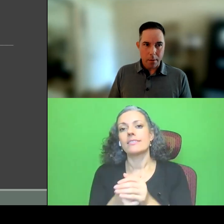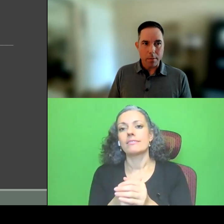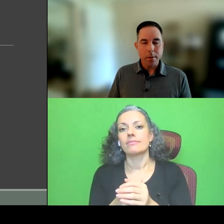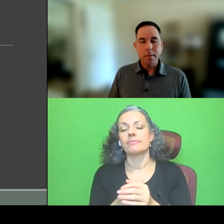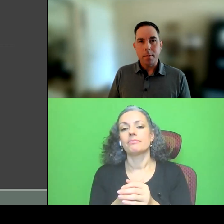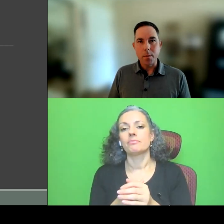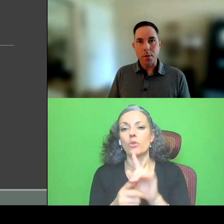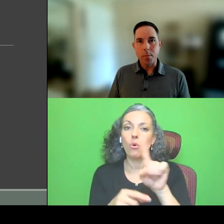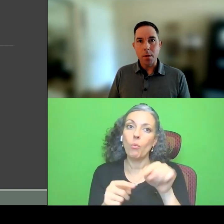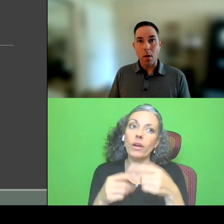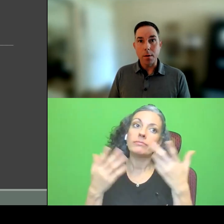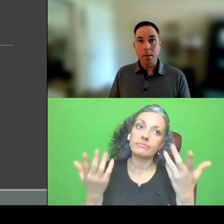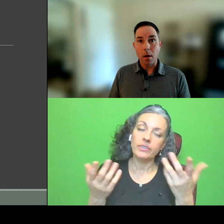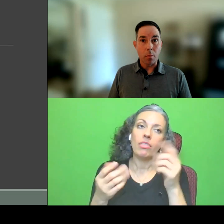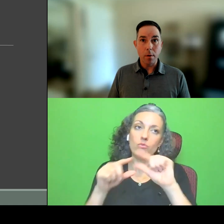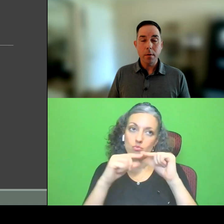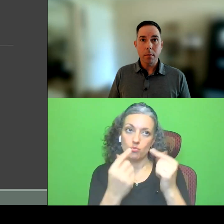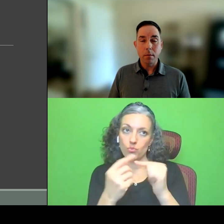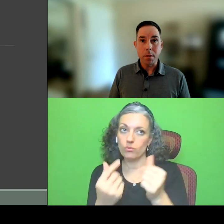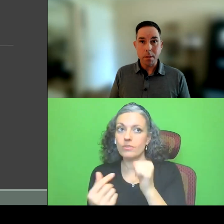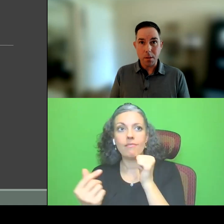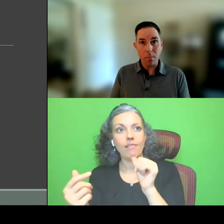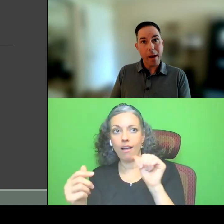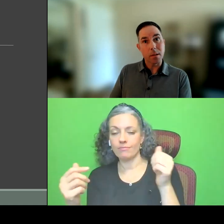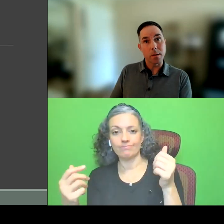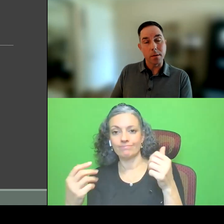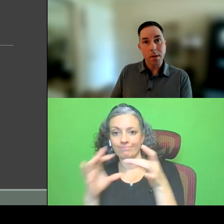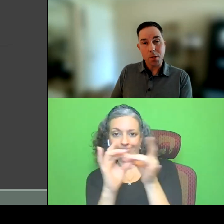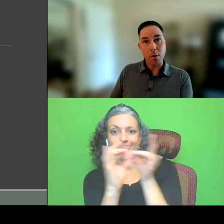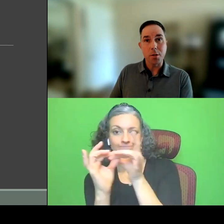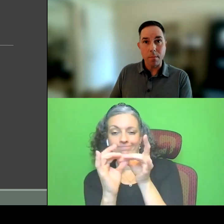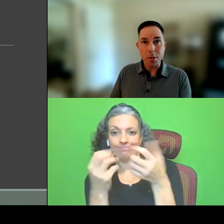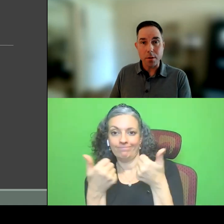When, however, those groups are not on board, let's go back to the situation that I mentioned